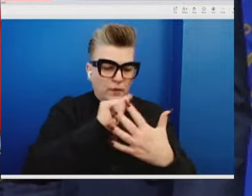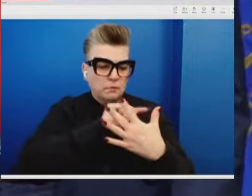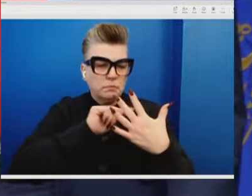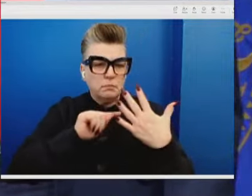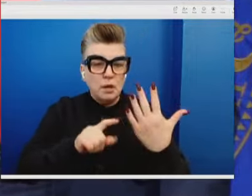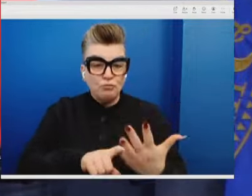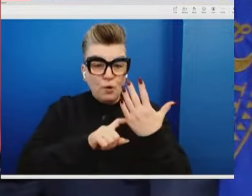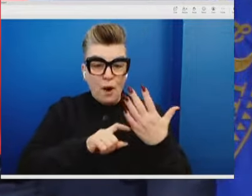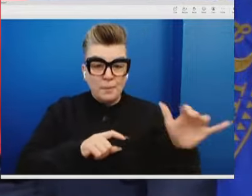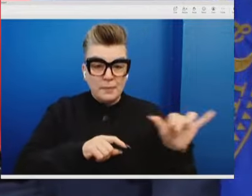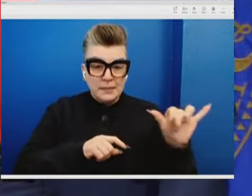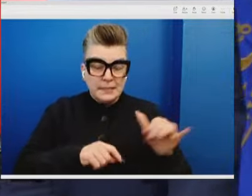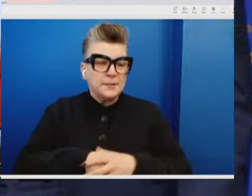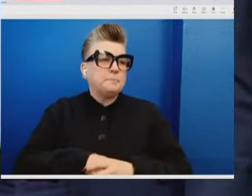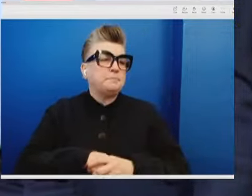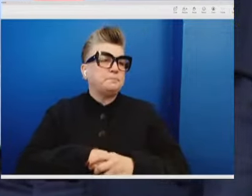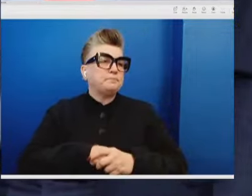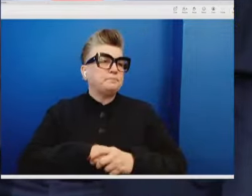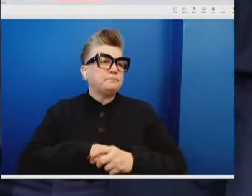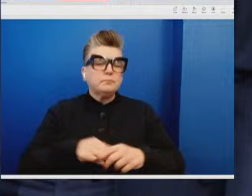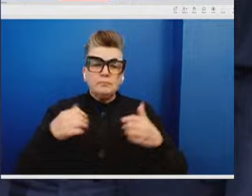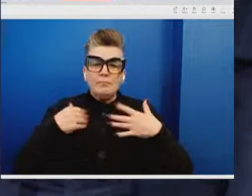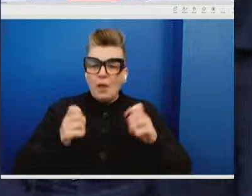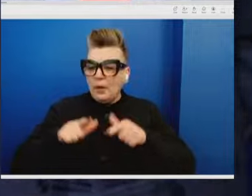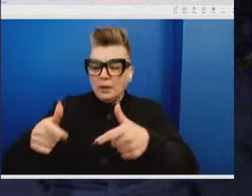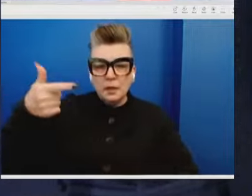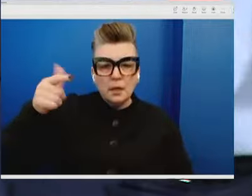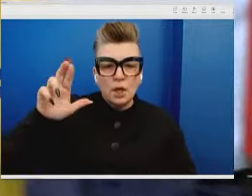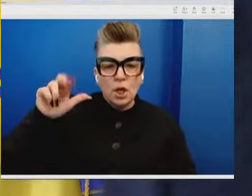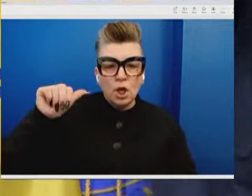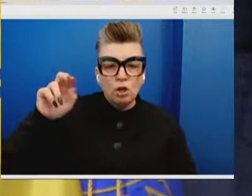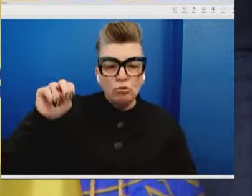So I want to turn it over to Grant Thomas, our senior advisor. He's going to talk first about